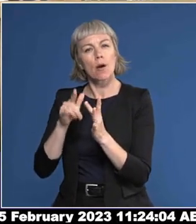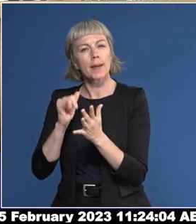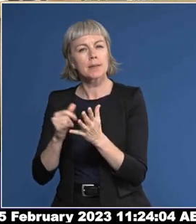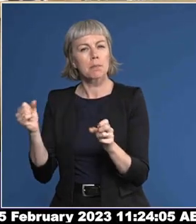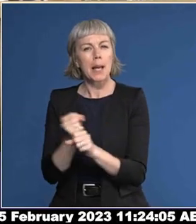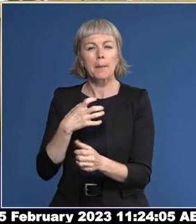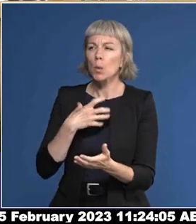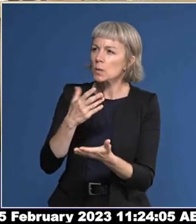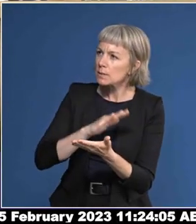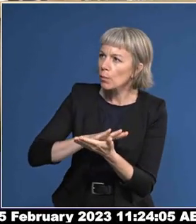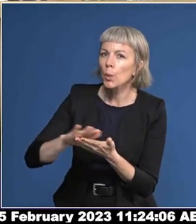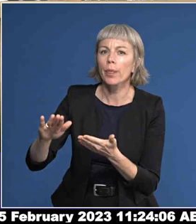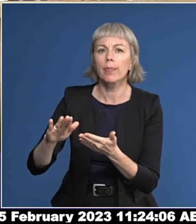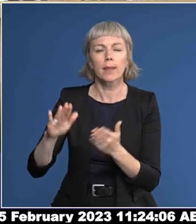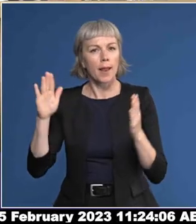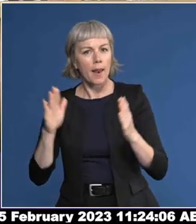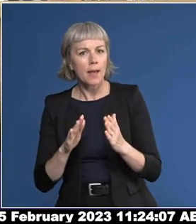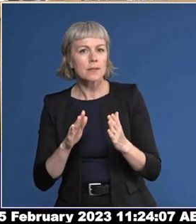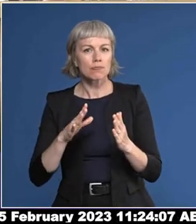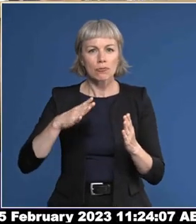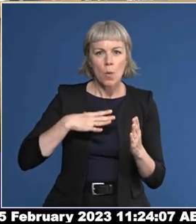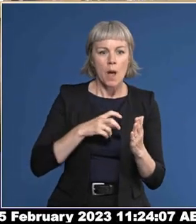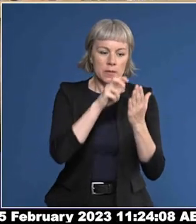across Supported Independent Living to day services and making sure that they are very